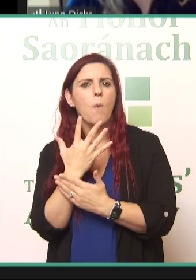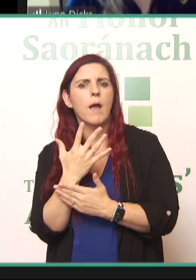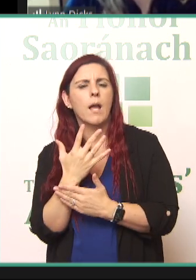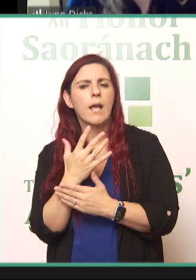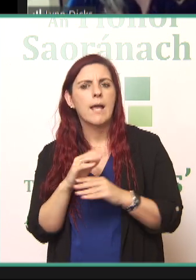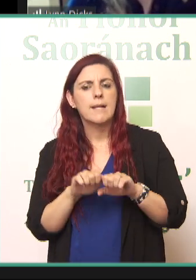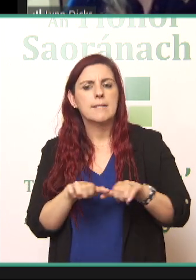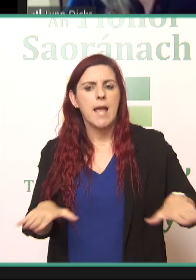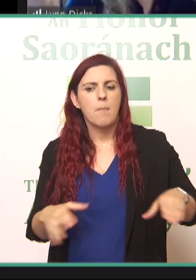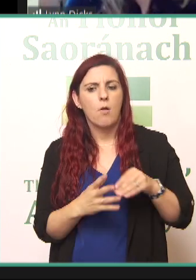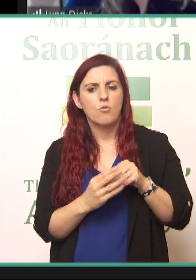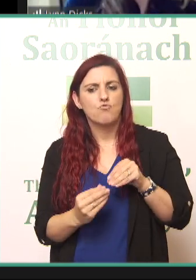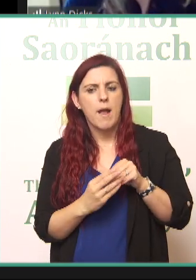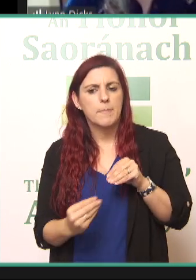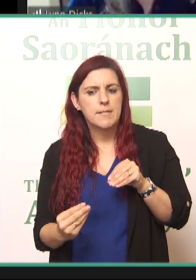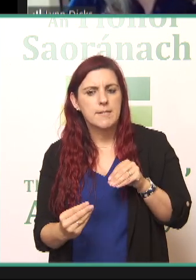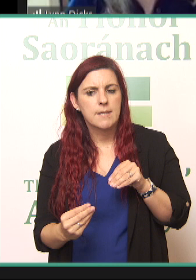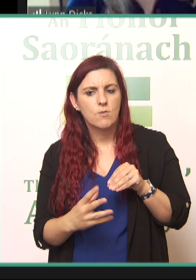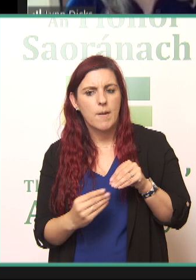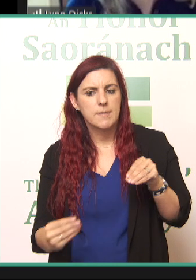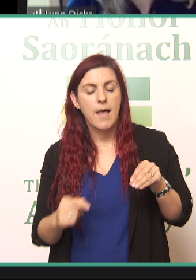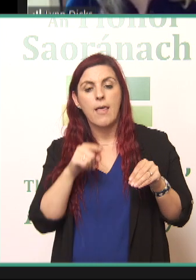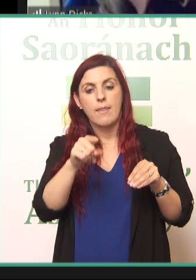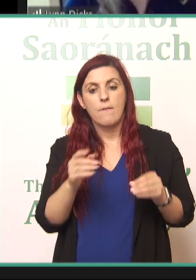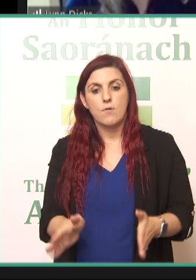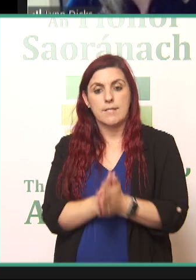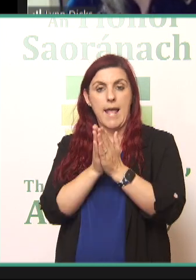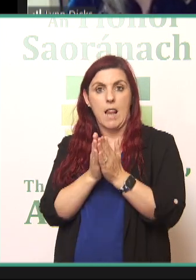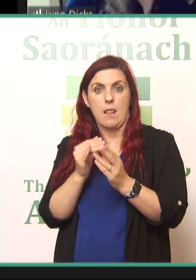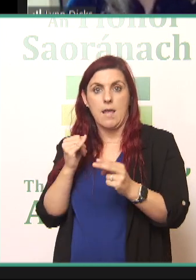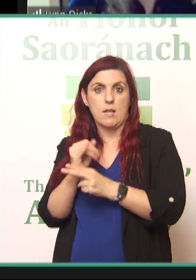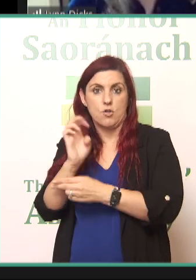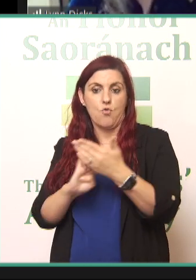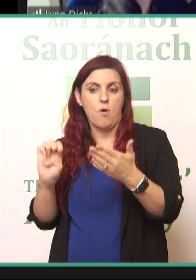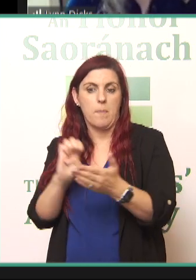from this Farm in supermarkets in Europe certainly in the UK I I don't know if they're available in